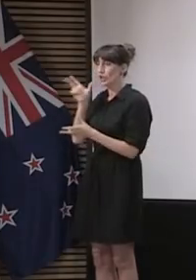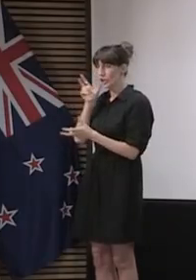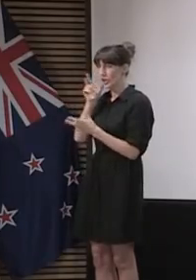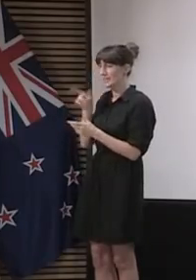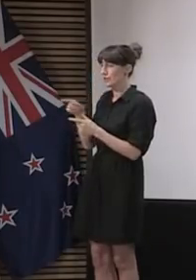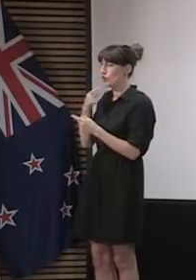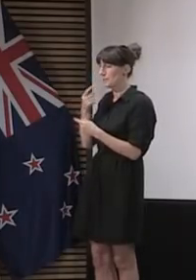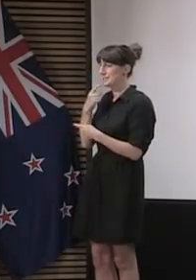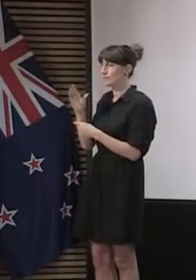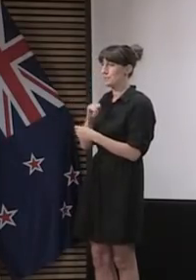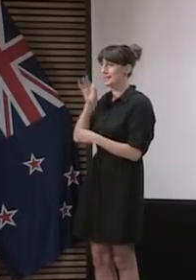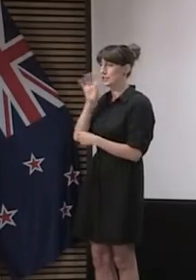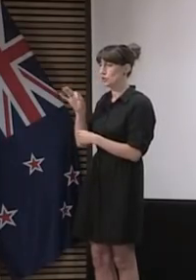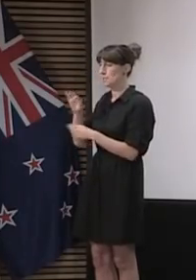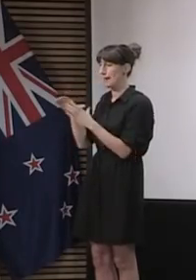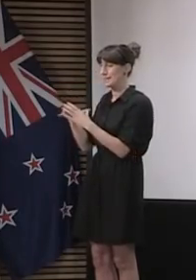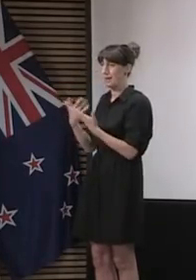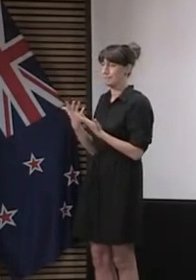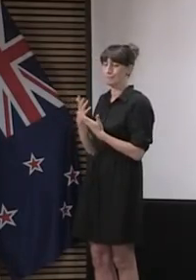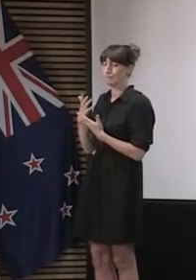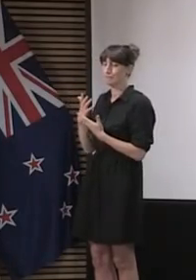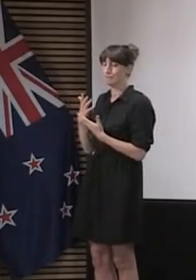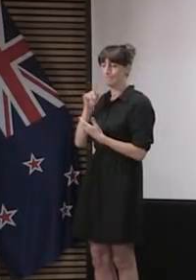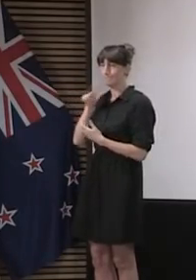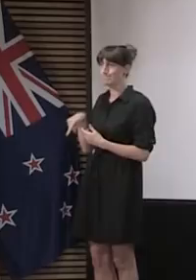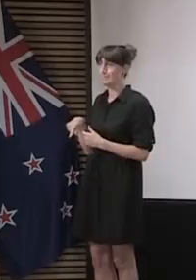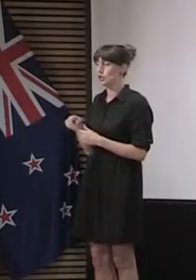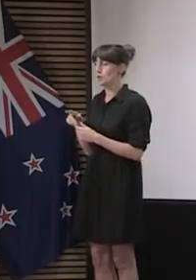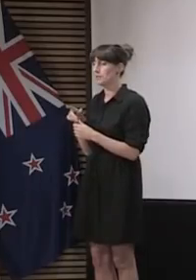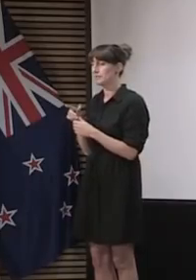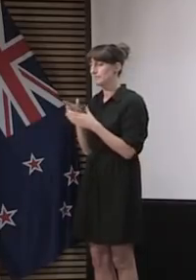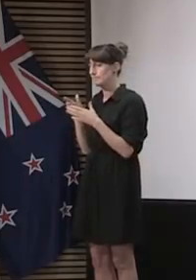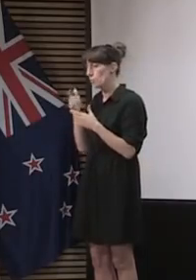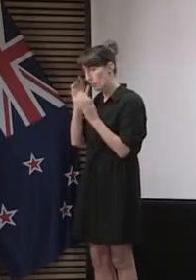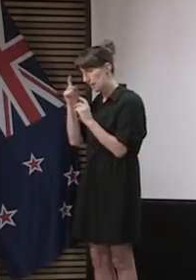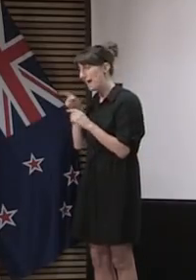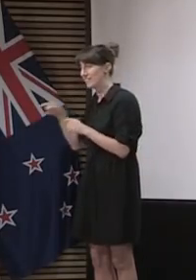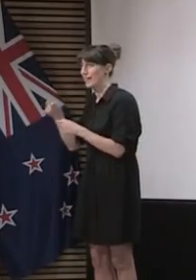fromwithin the national Partyitself. Do you know in thisincreased vitriol on socialmedia, we have seen one posttoday where